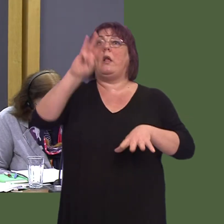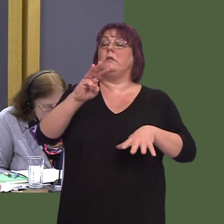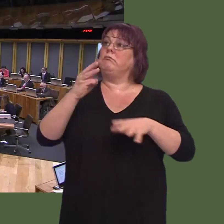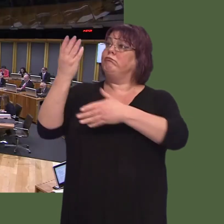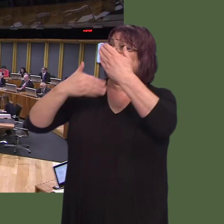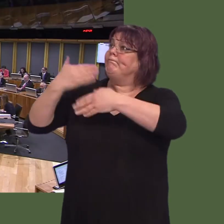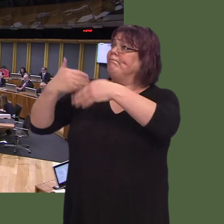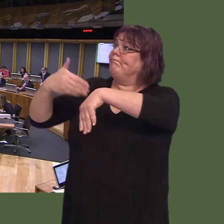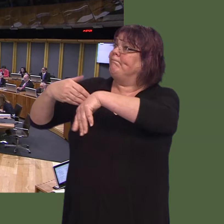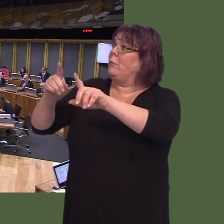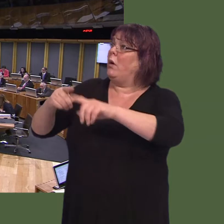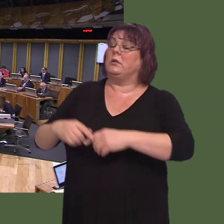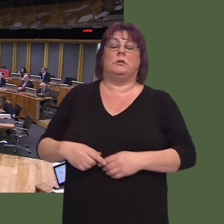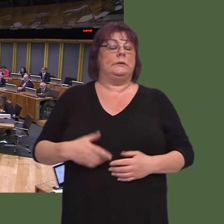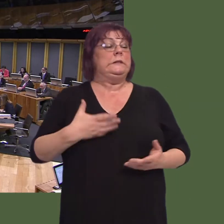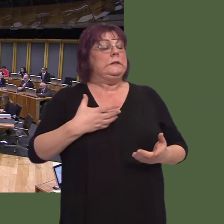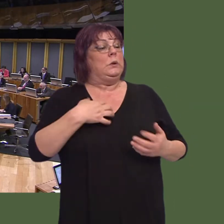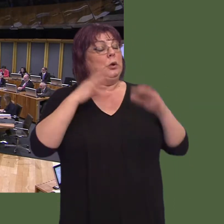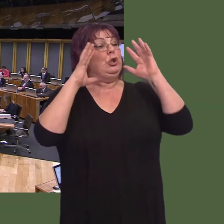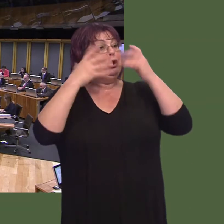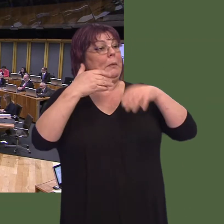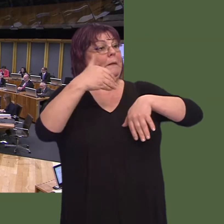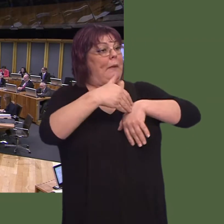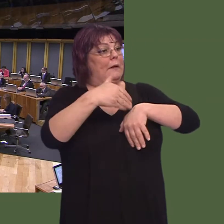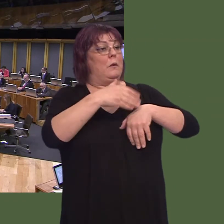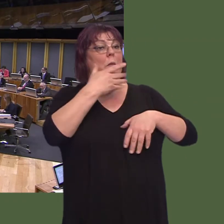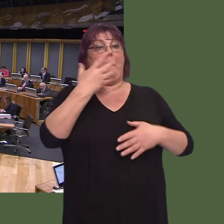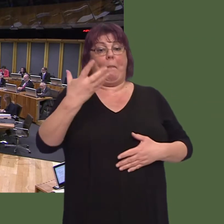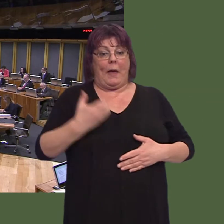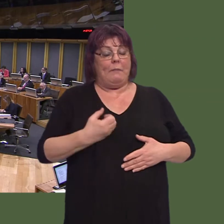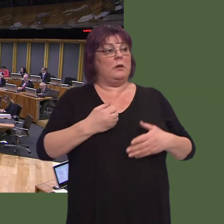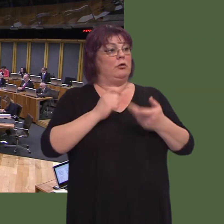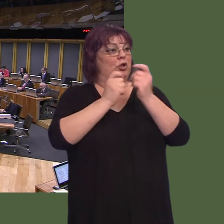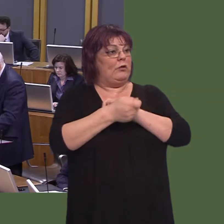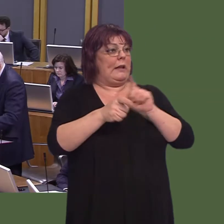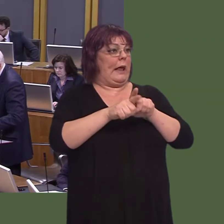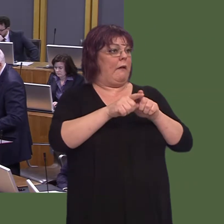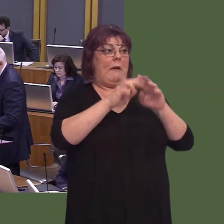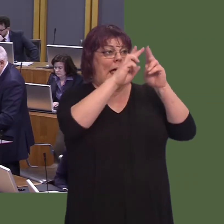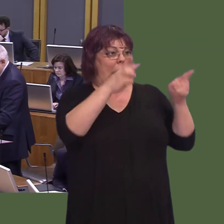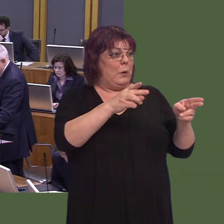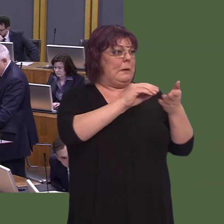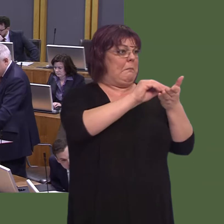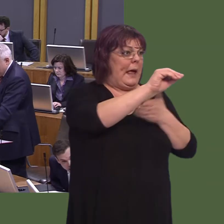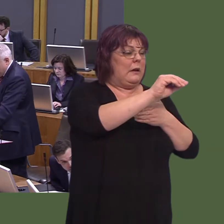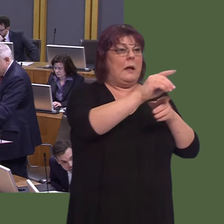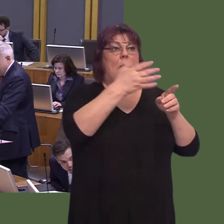the severe issues with universal credit, such as the impact of the changes to payment of housing support, and the impact they're having on rent arrears.